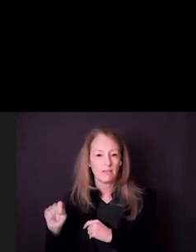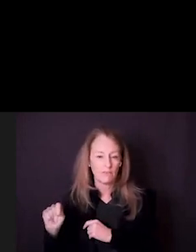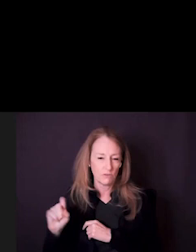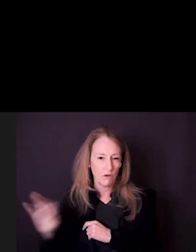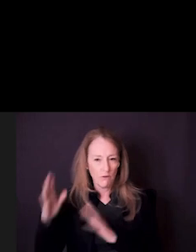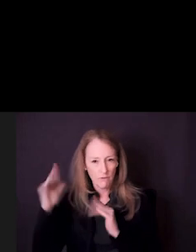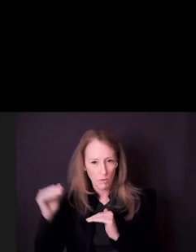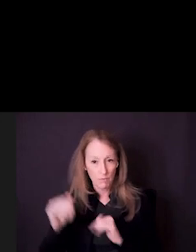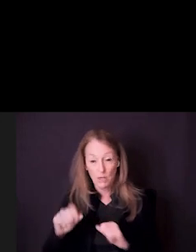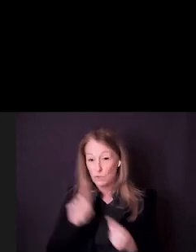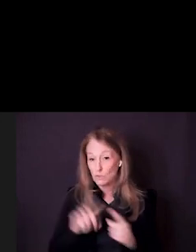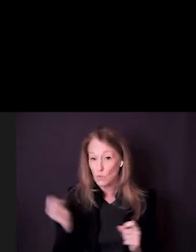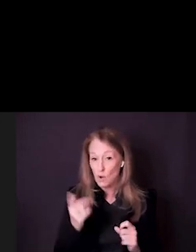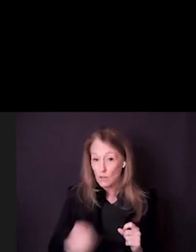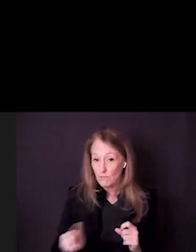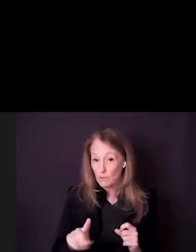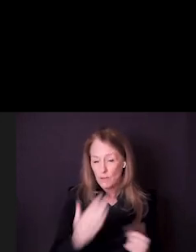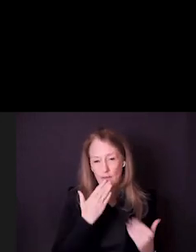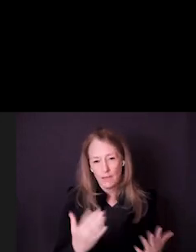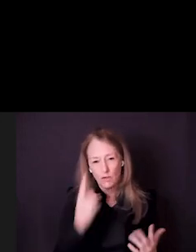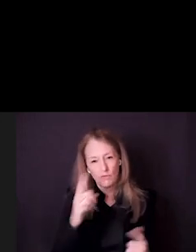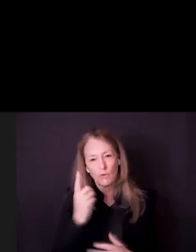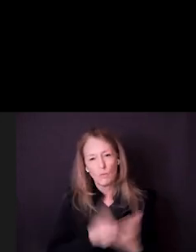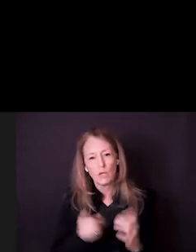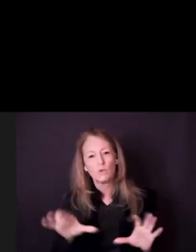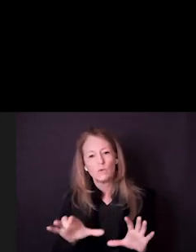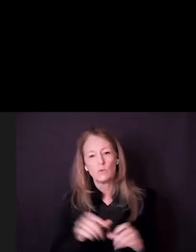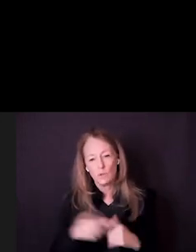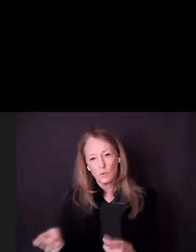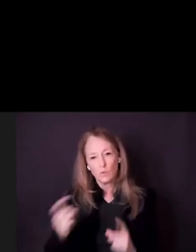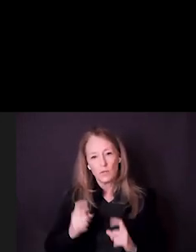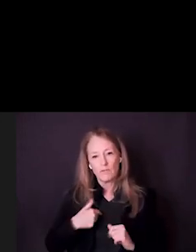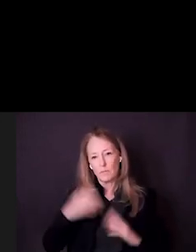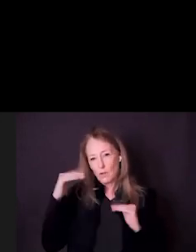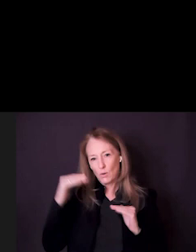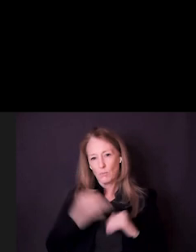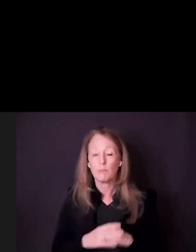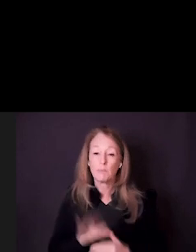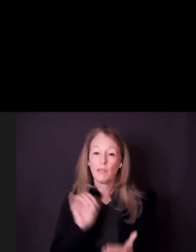YOU. YOU GIVE ME HOPE. AND THAT IS STRONG TALK.